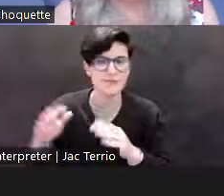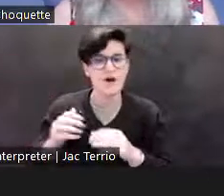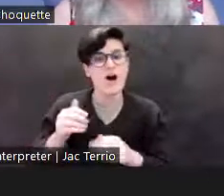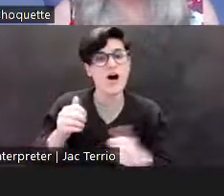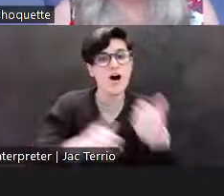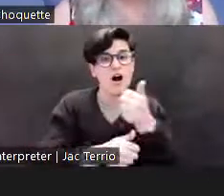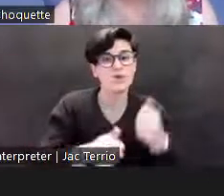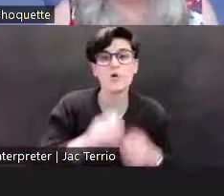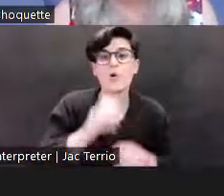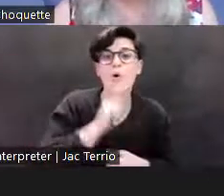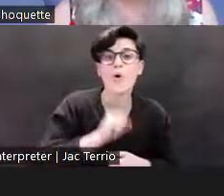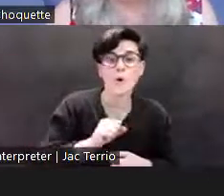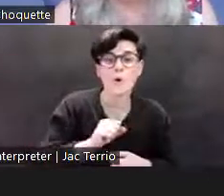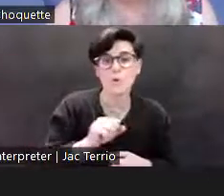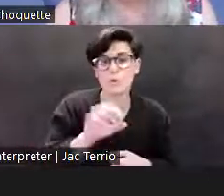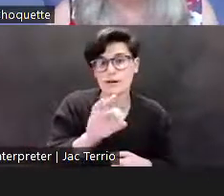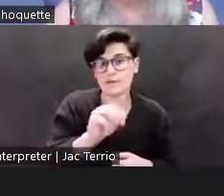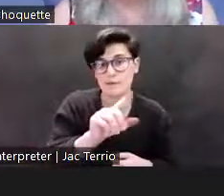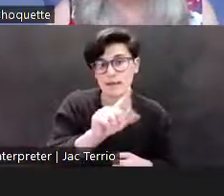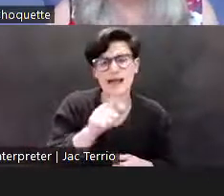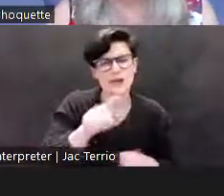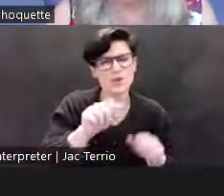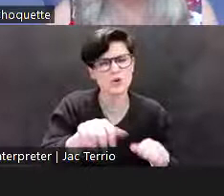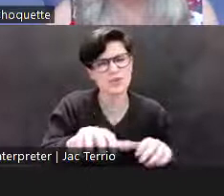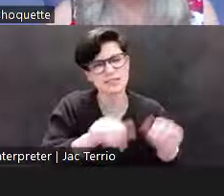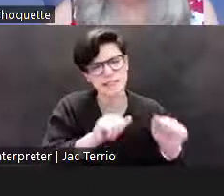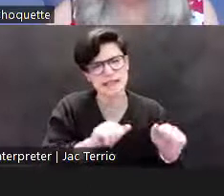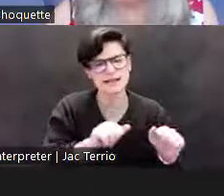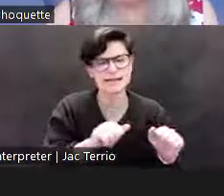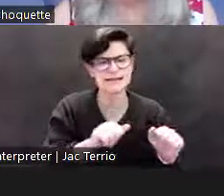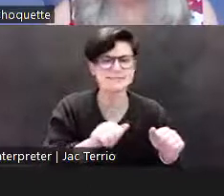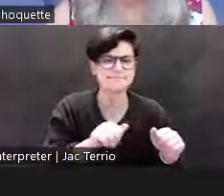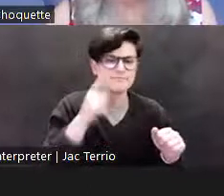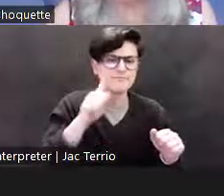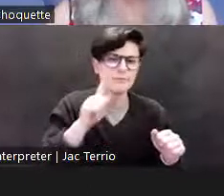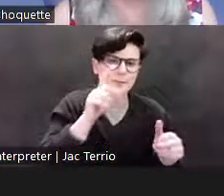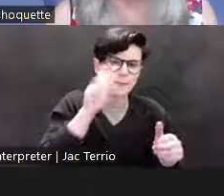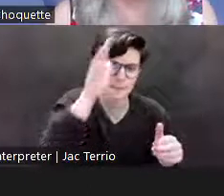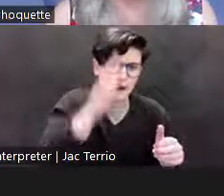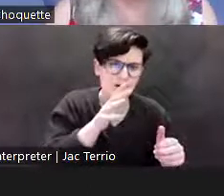take leave to care for a parent, or a spouse, or a child under 18, or child under 1818,